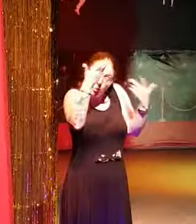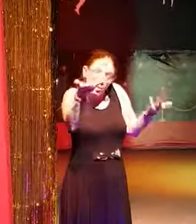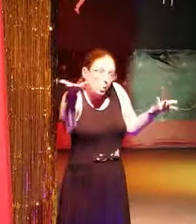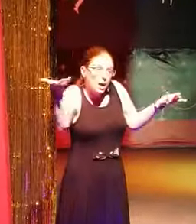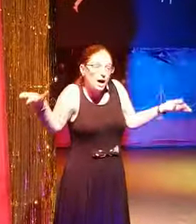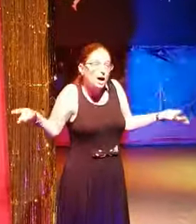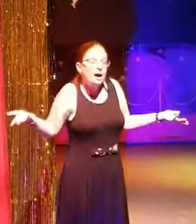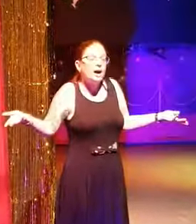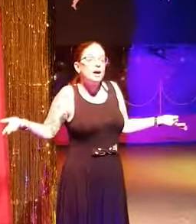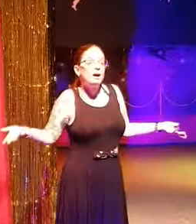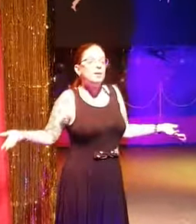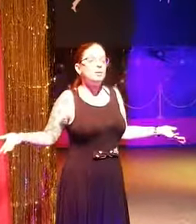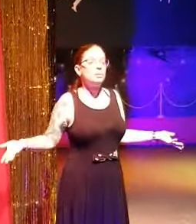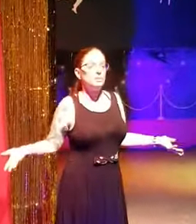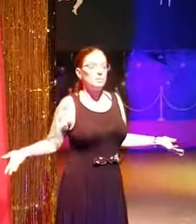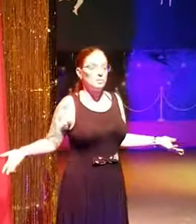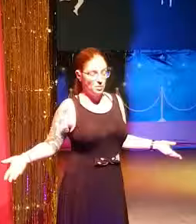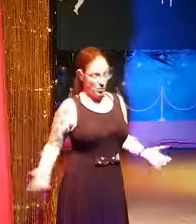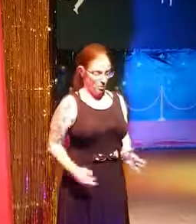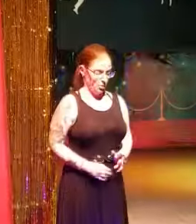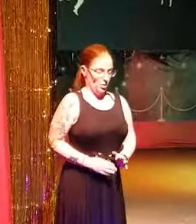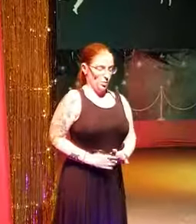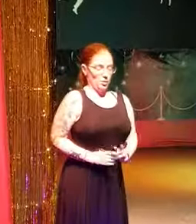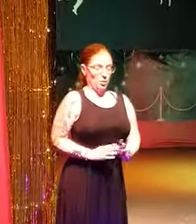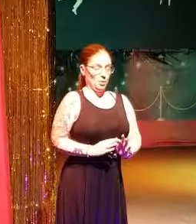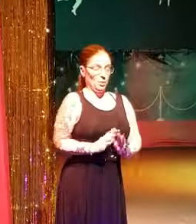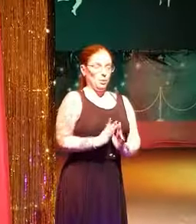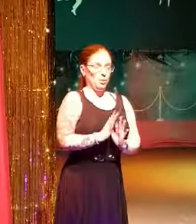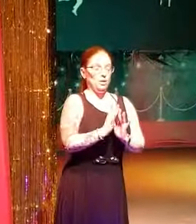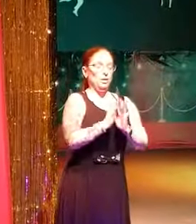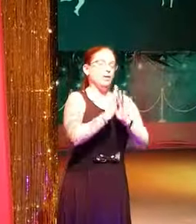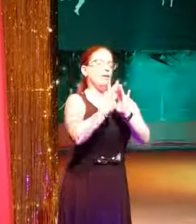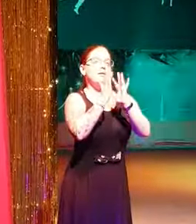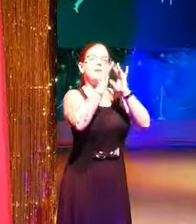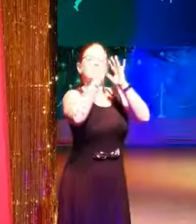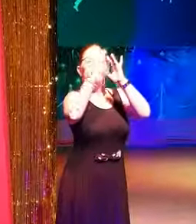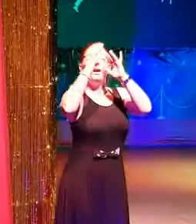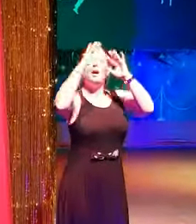I don't know how but I suddenly lose control